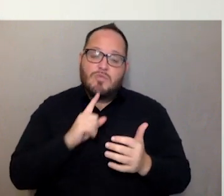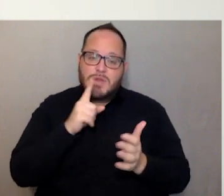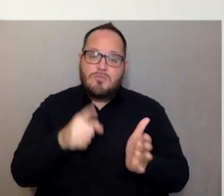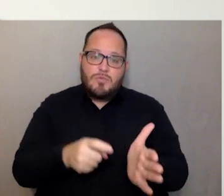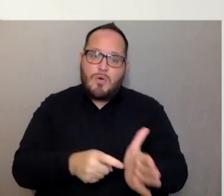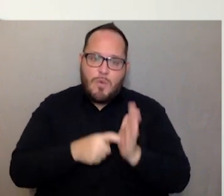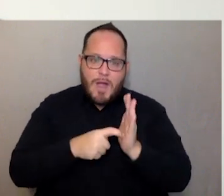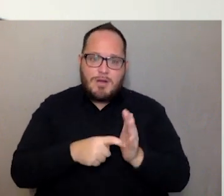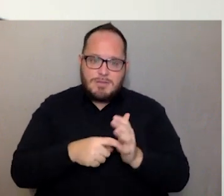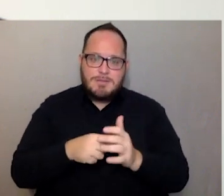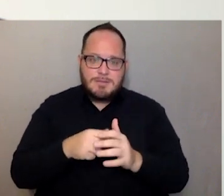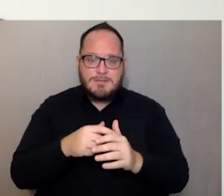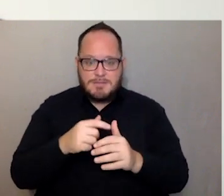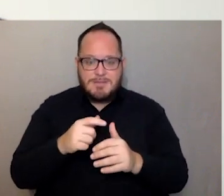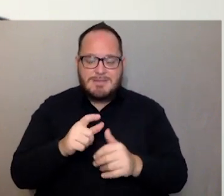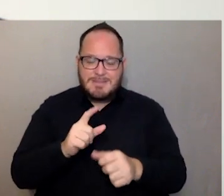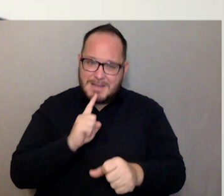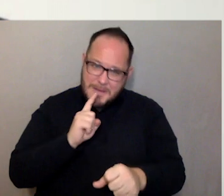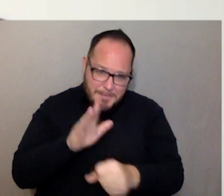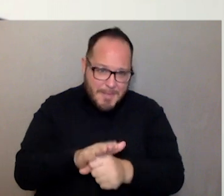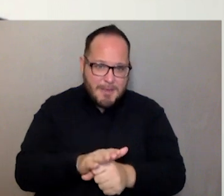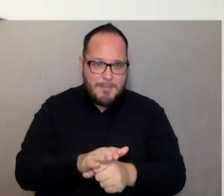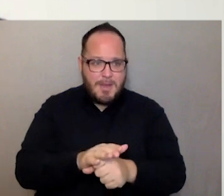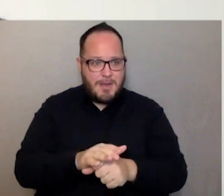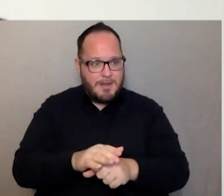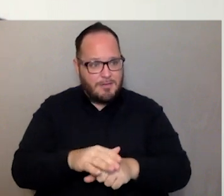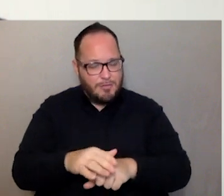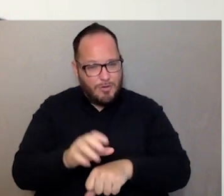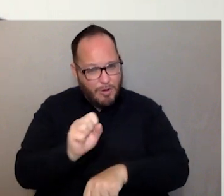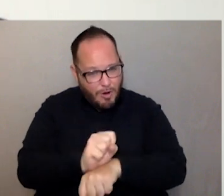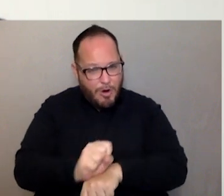THAT WILL REQUIRE DECADES OF COMMITMENT, OF HARD WORK, TO MAKE SURE THAT WE CAN LIVE IN A COMMUNITY THAT IS TRULY